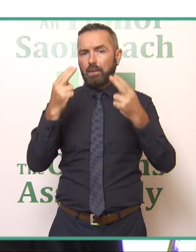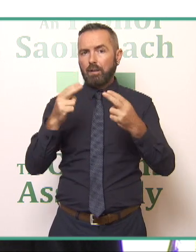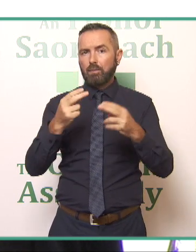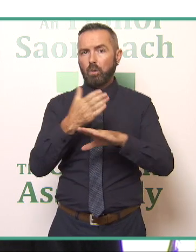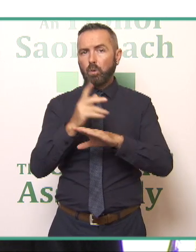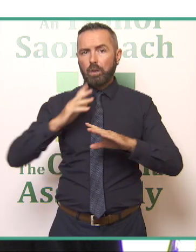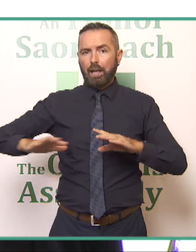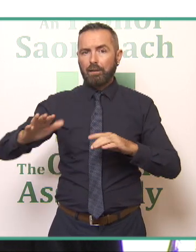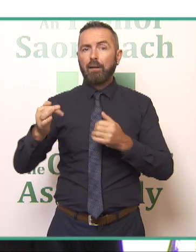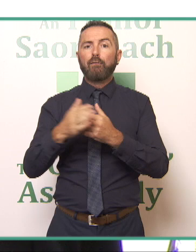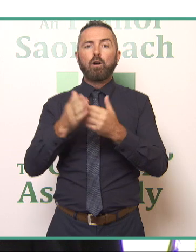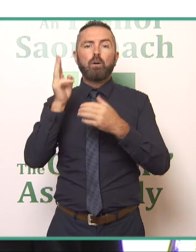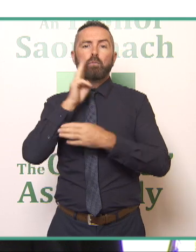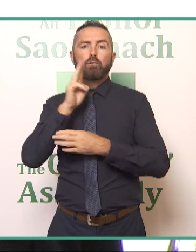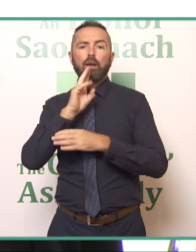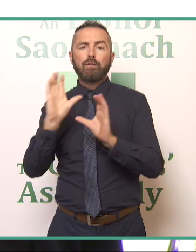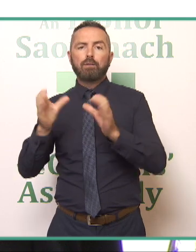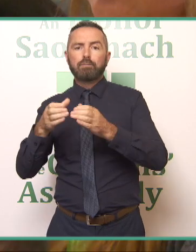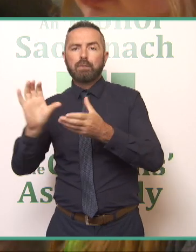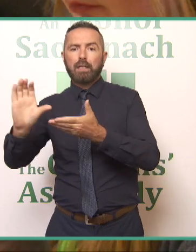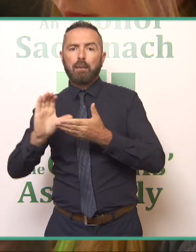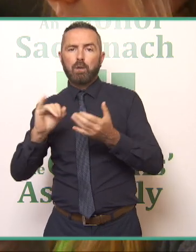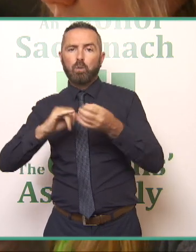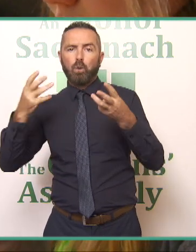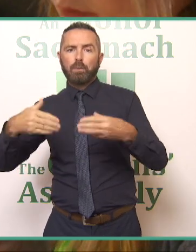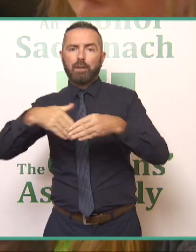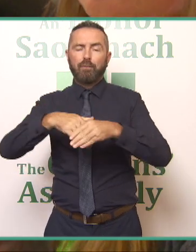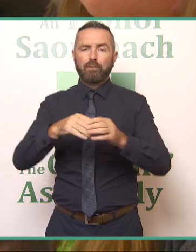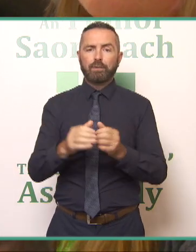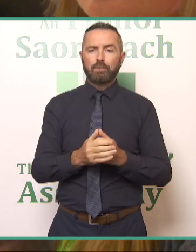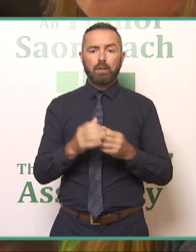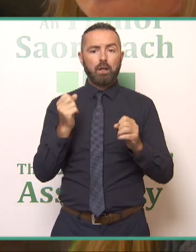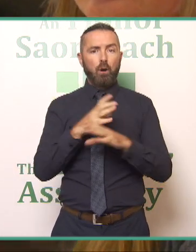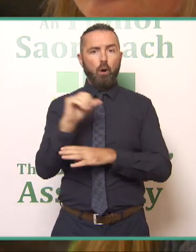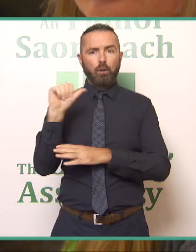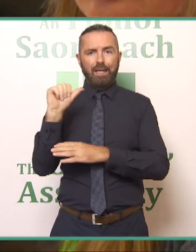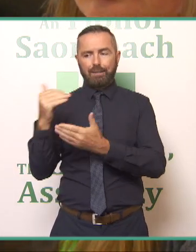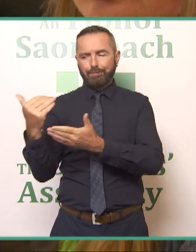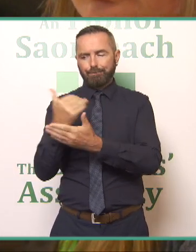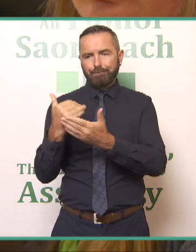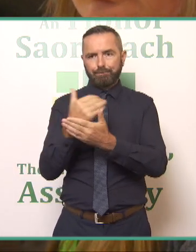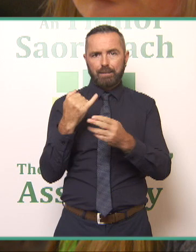for people who want to be associated with the creation of native woodlands. So all the assets are held within the nature trust and